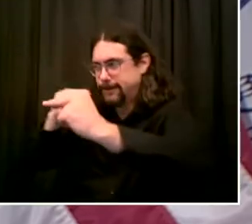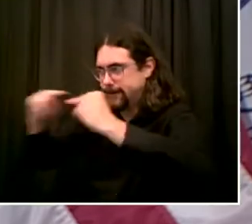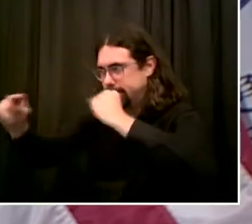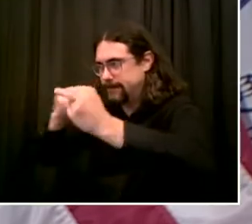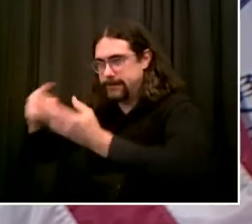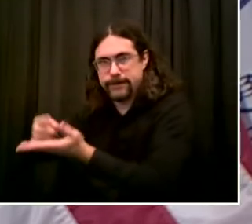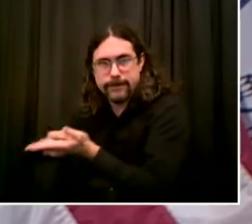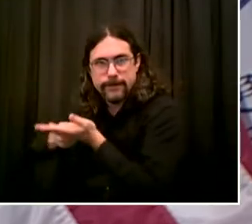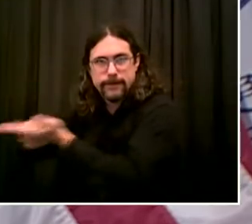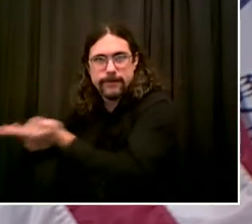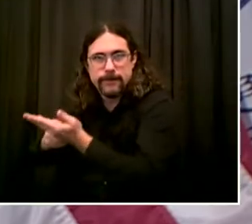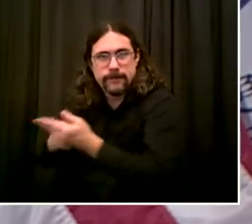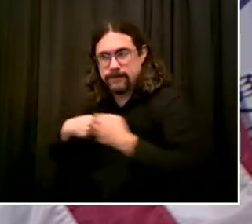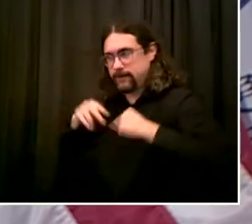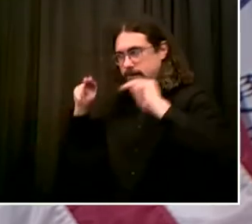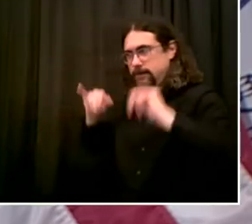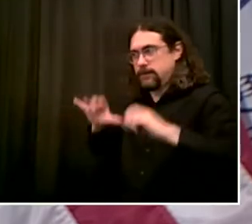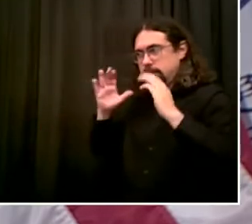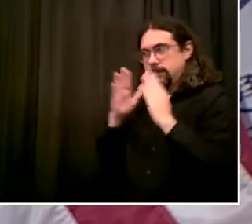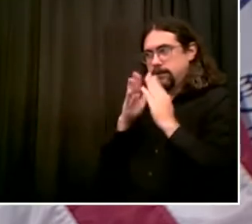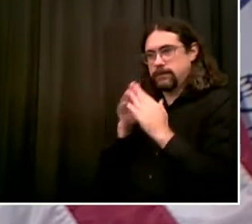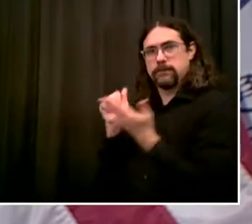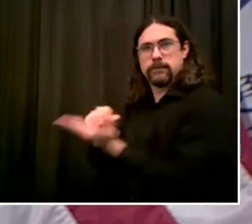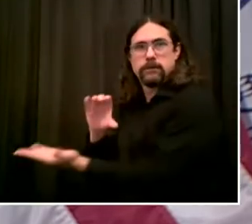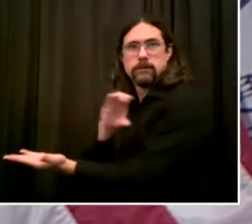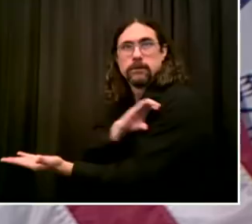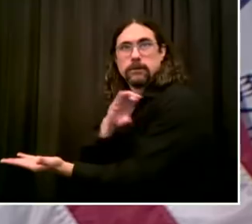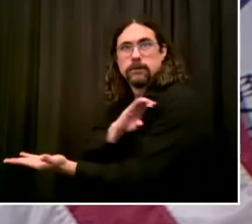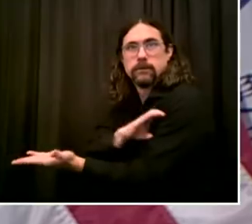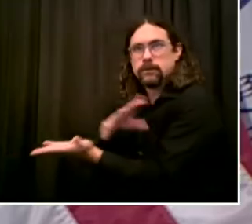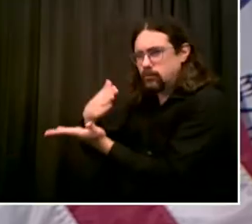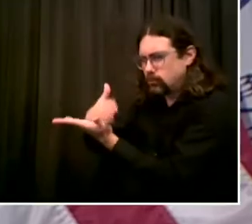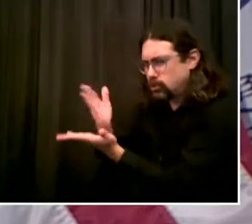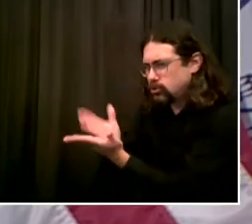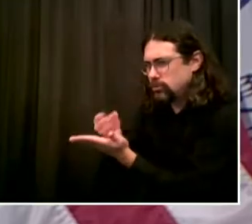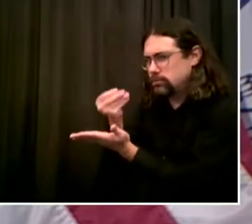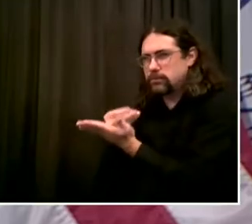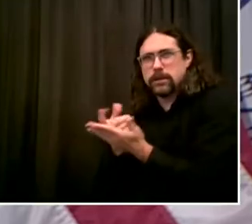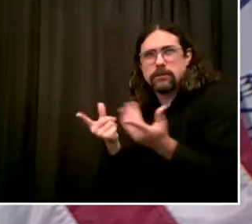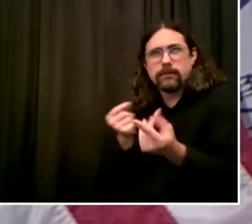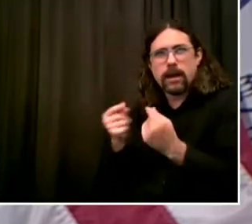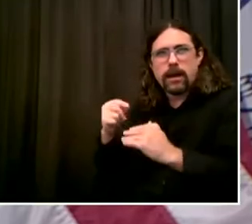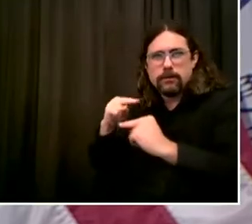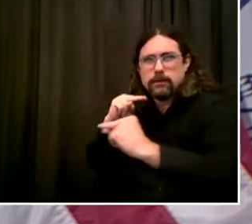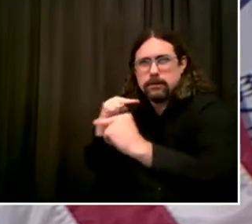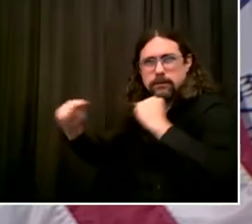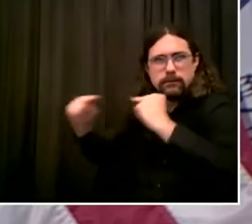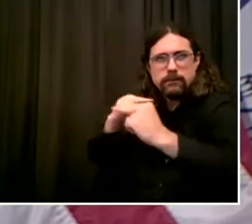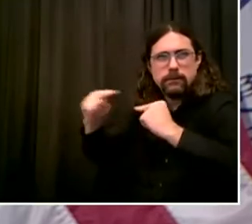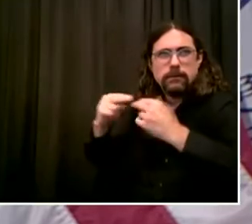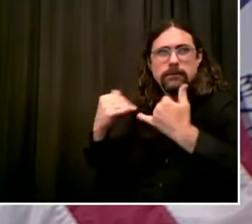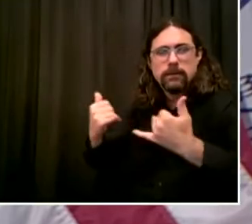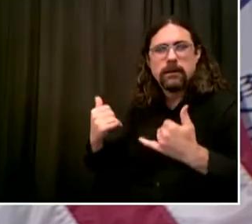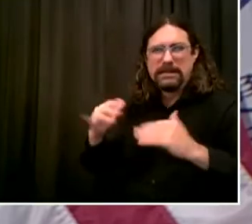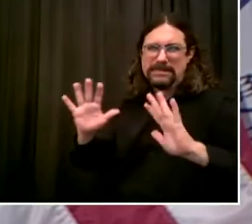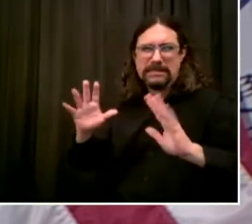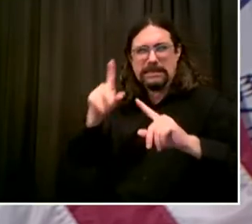TO GO INTO A LOT OF DETAIL. WE ARE LOOKING AT ALL OF THA T.